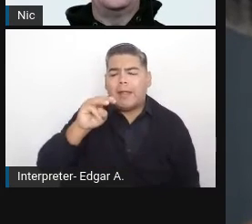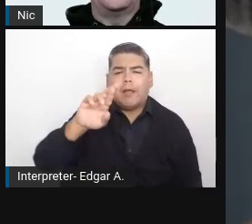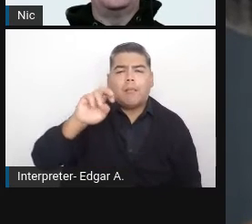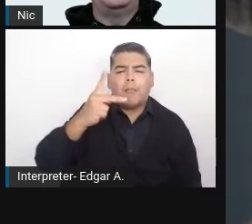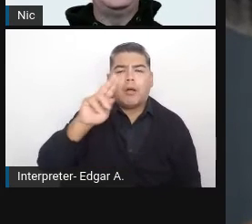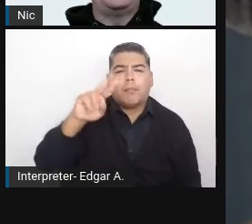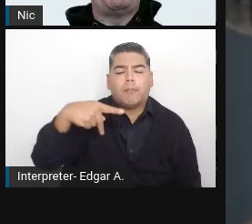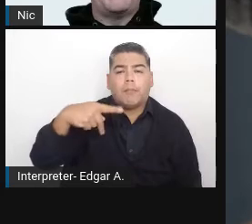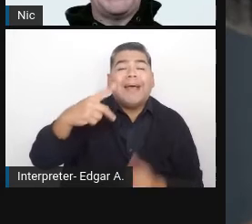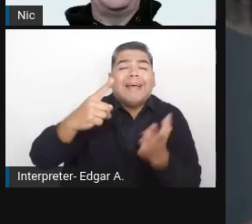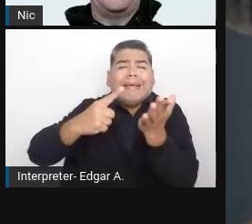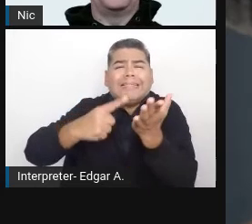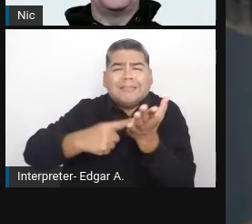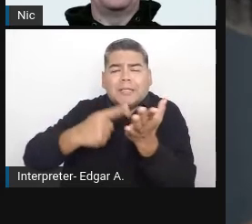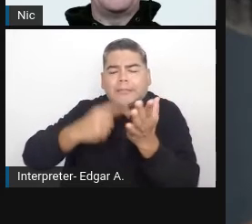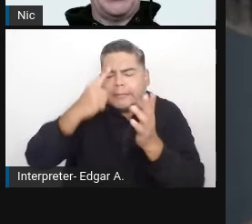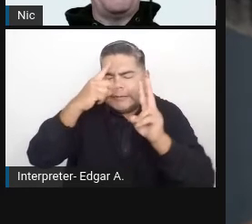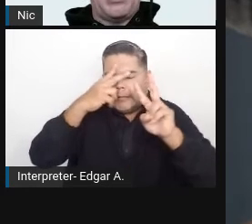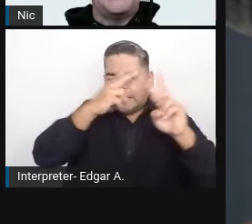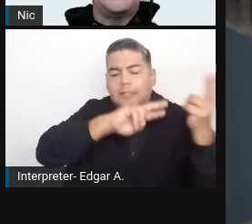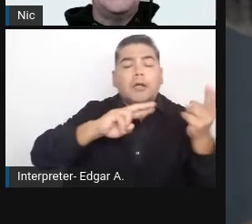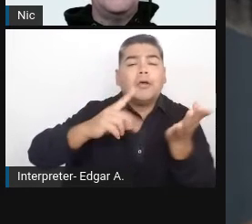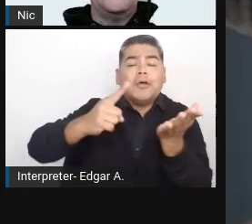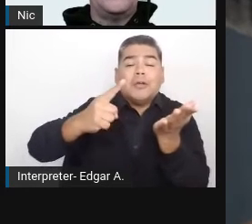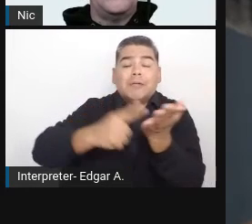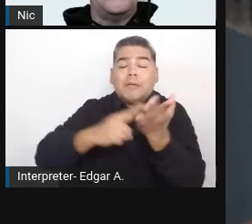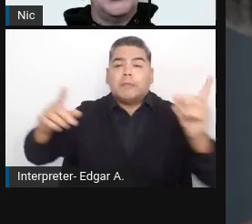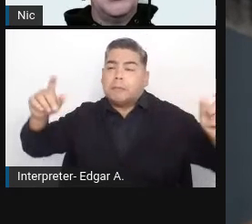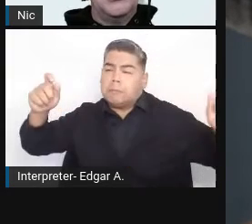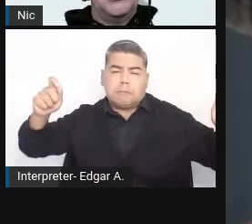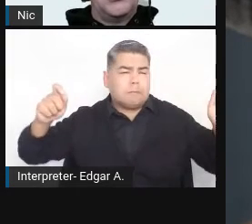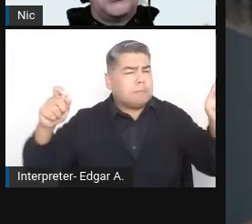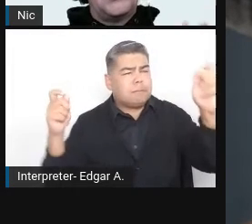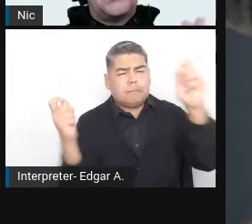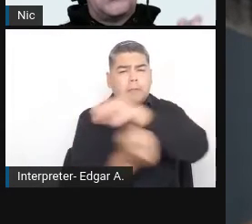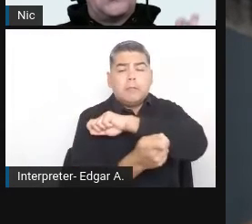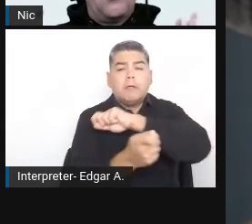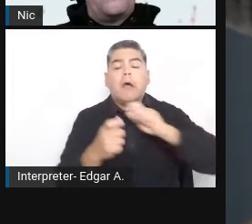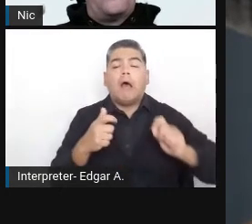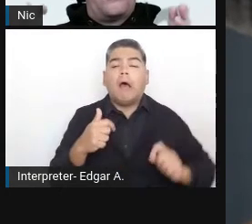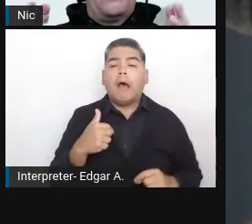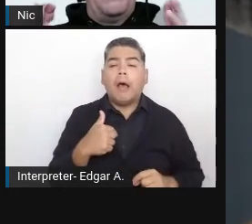to a complete paradigm shift I'm asking you to go from,